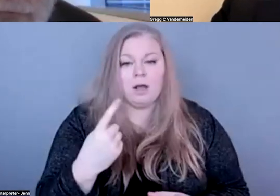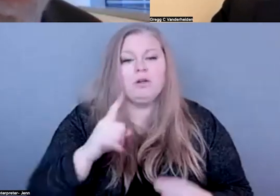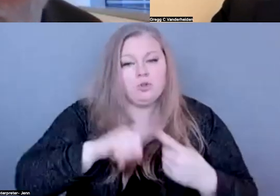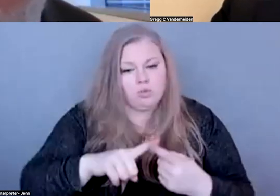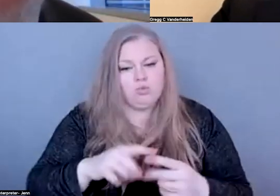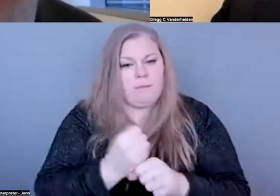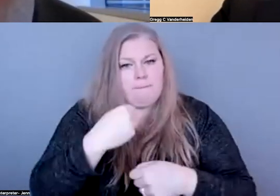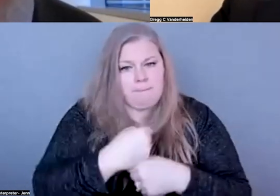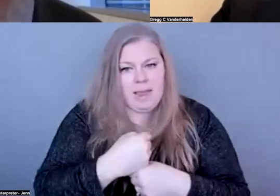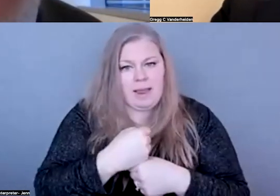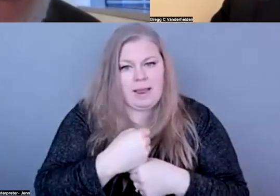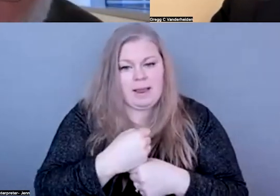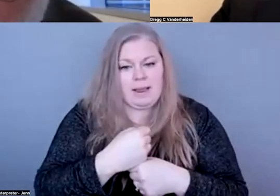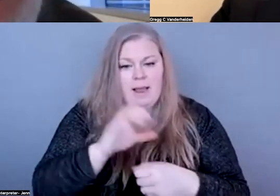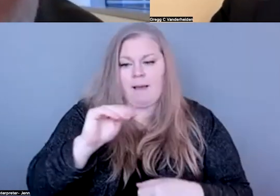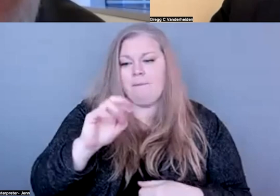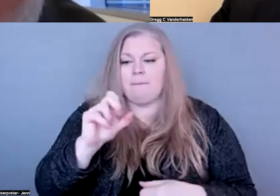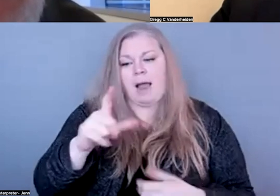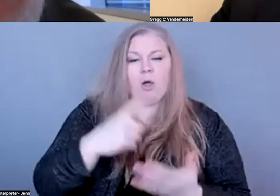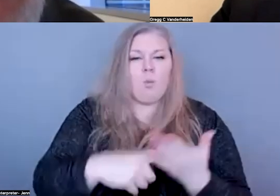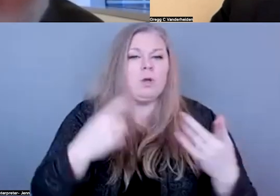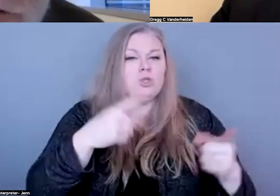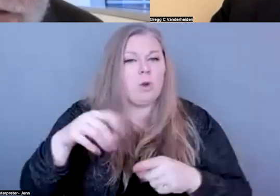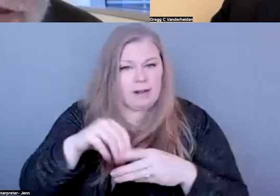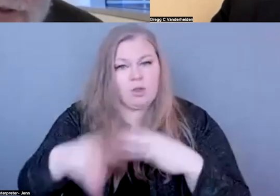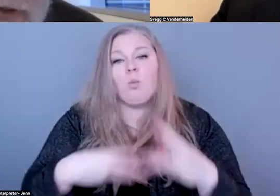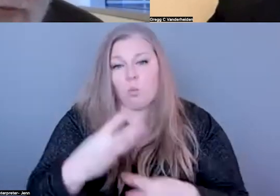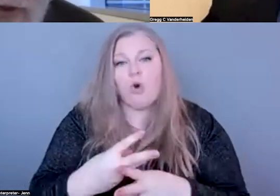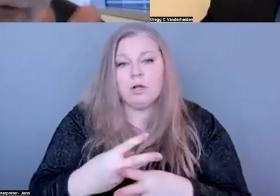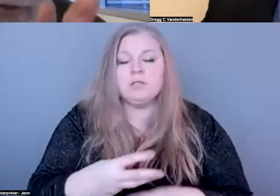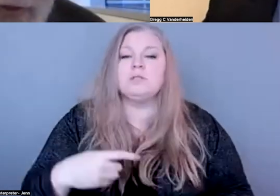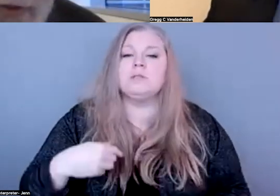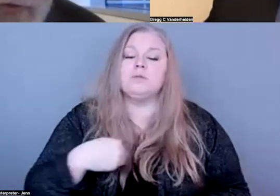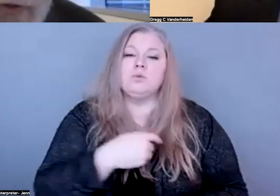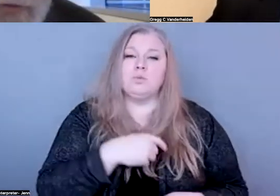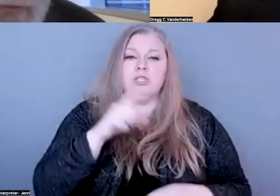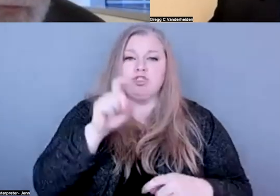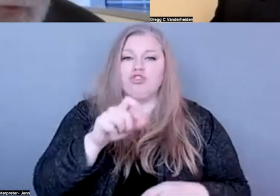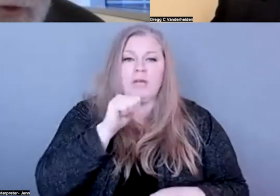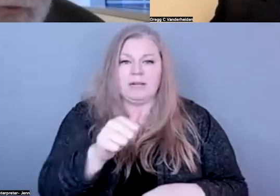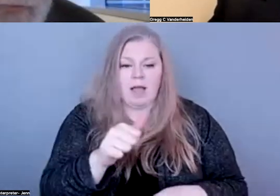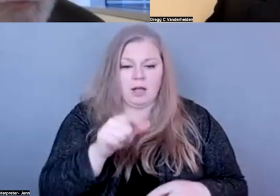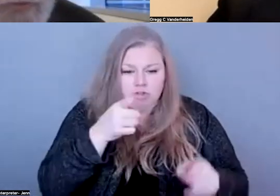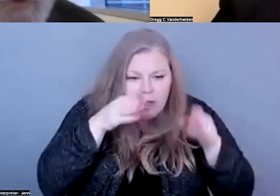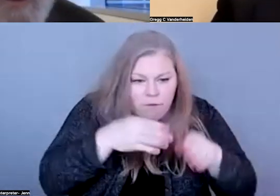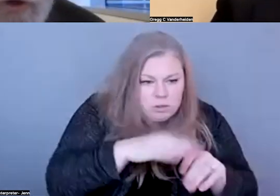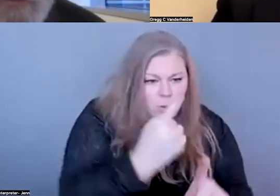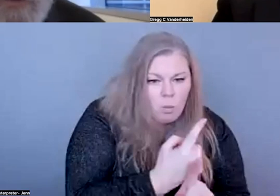model of what's going on in the world. So we should not isolate and pursue our